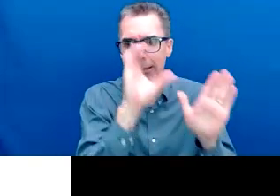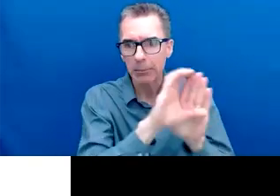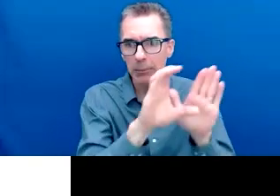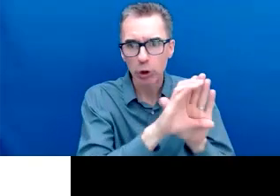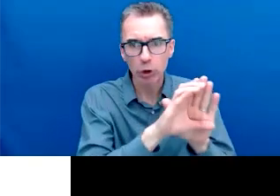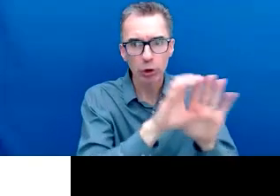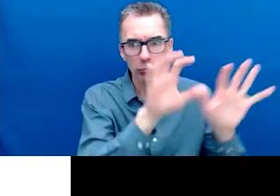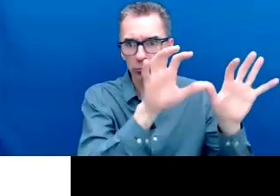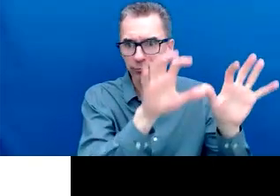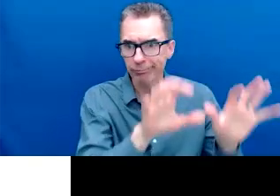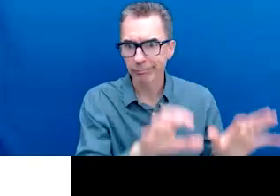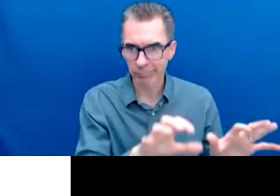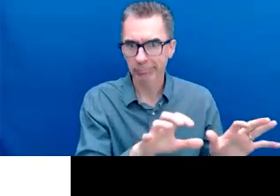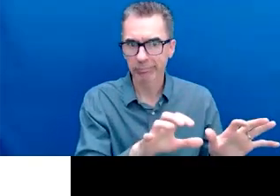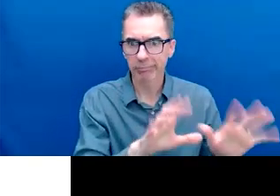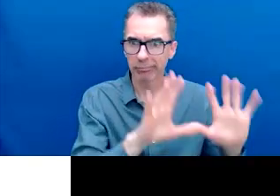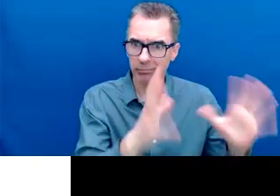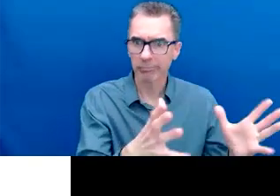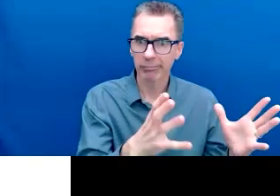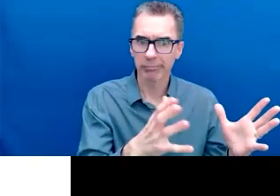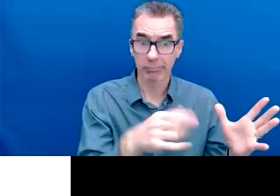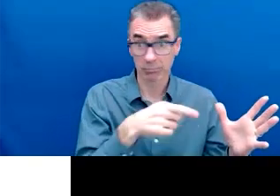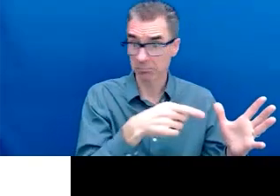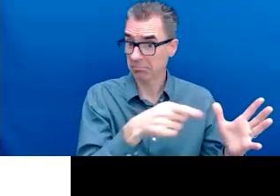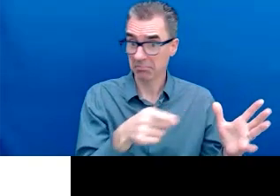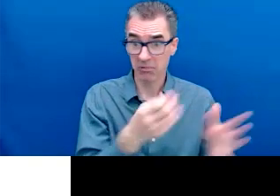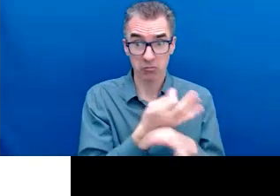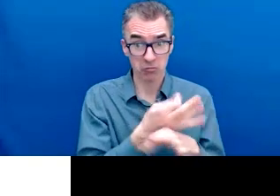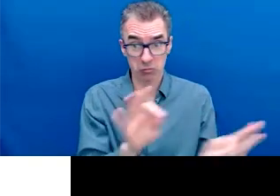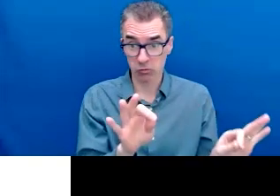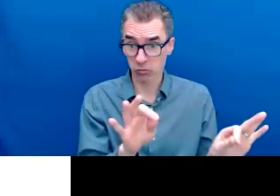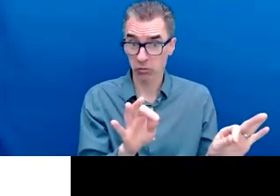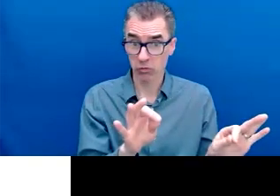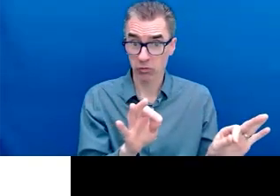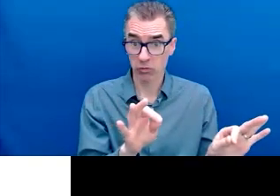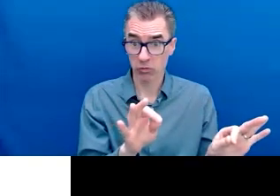that are free or public domain.